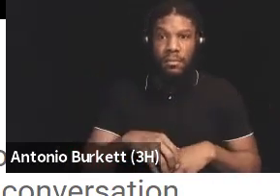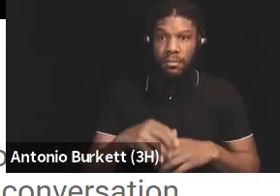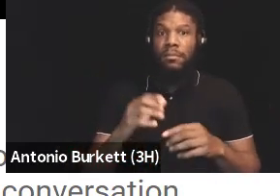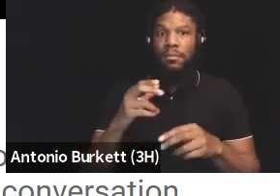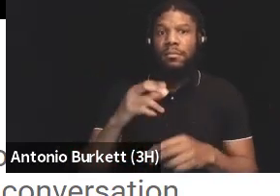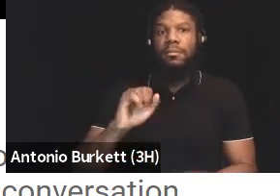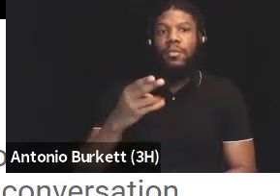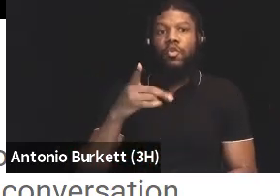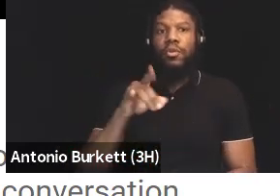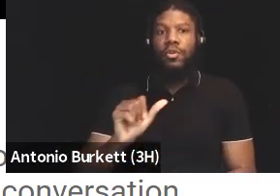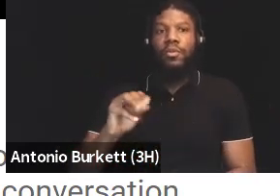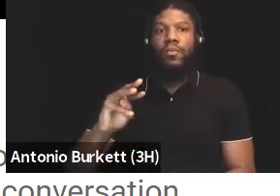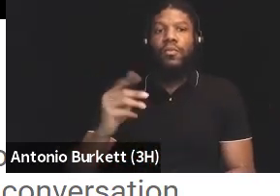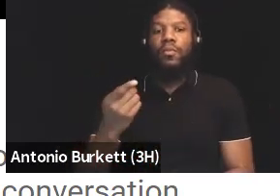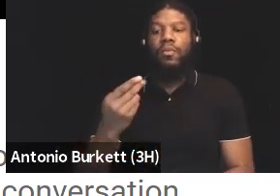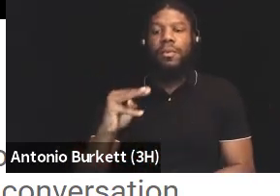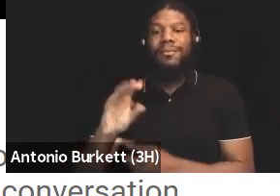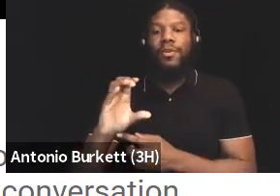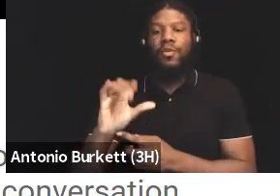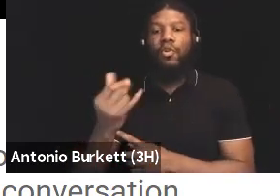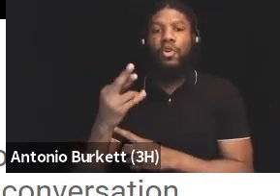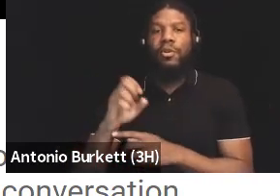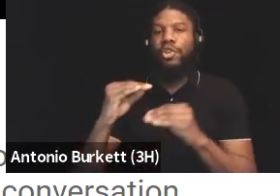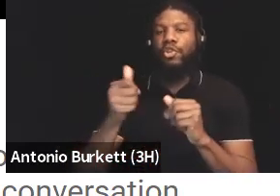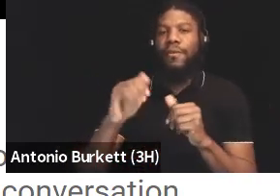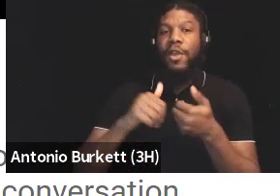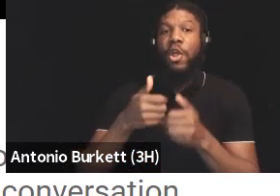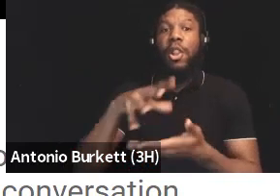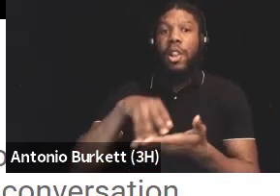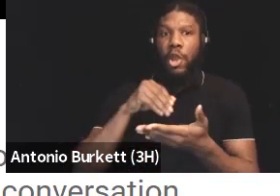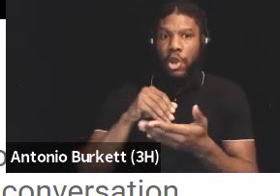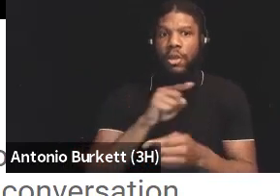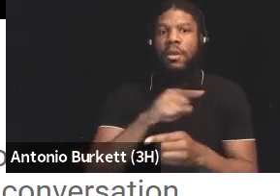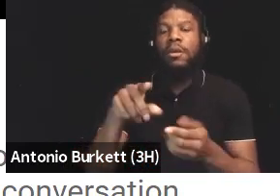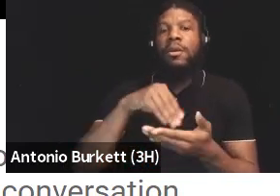Teach Yourself How to Learn, and it gets students thinking about how they do things, not just in